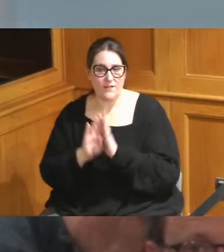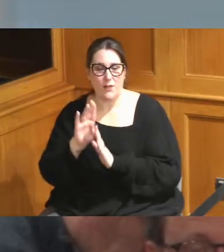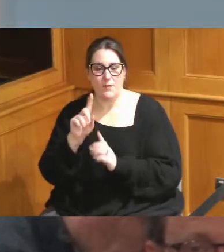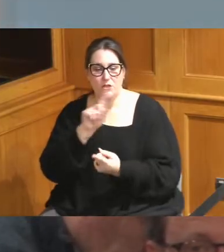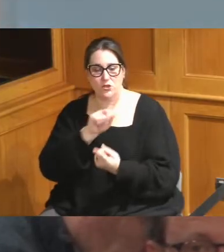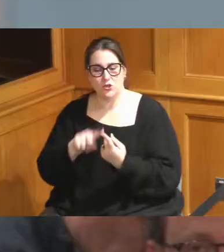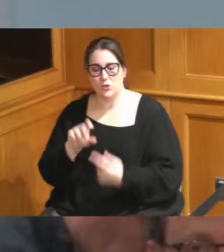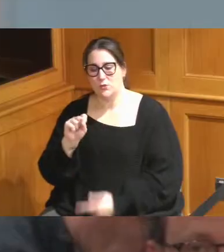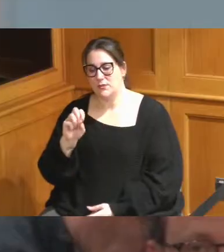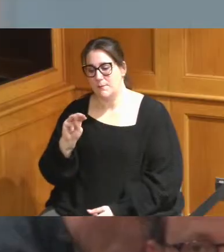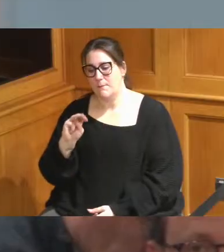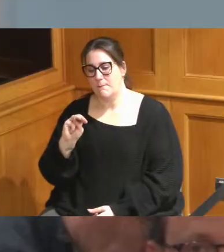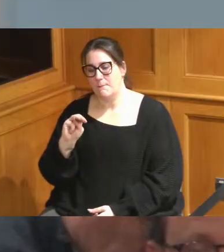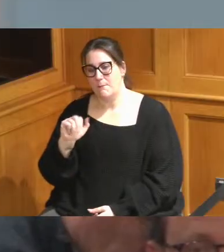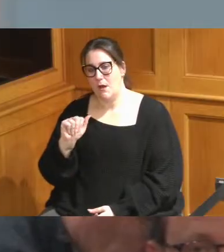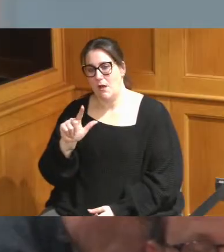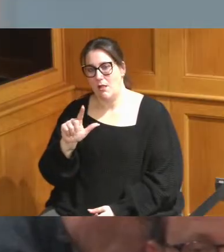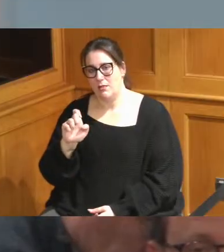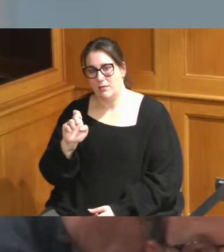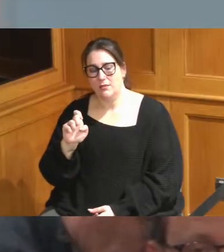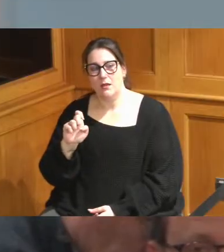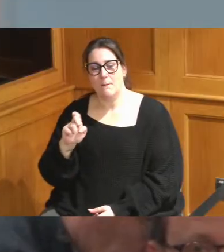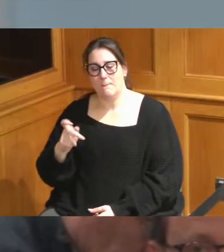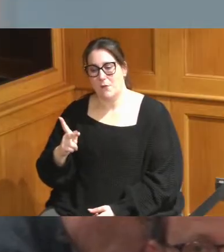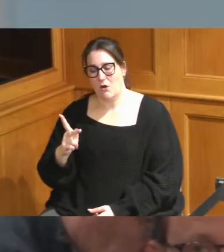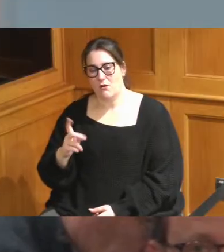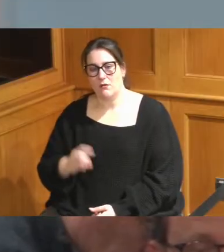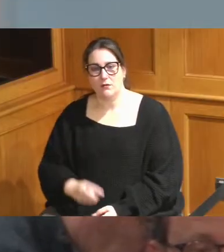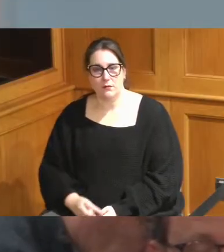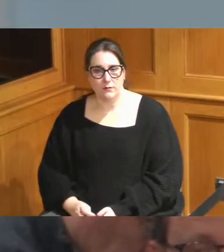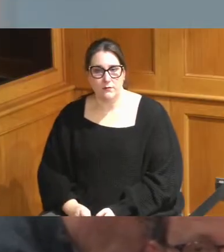of the river. That was another factor that that led into that one. That might be the biggest most